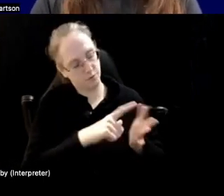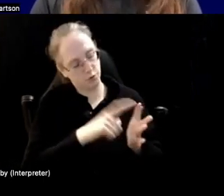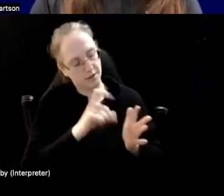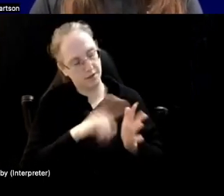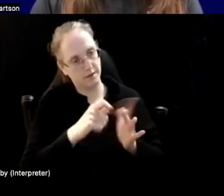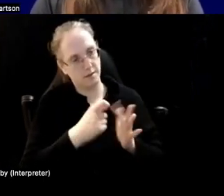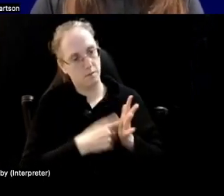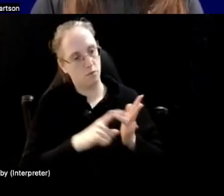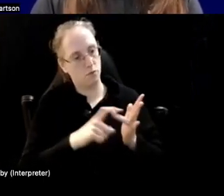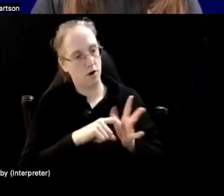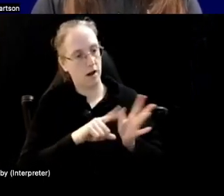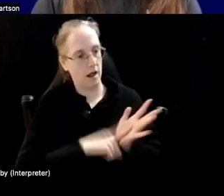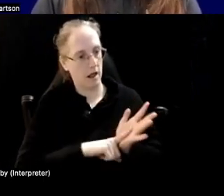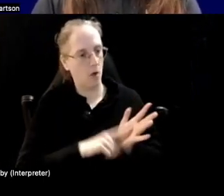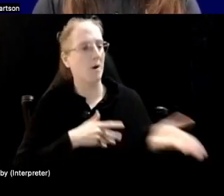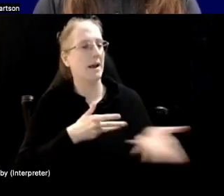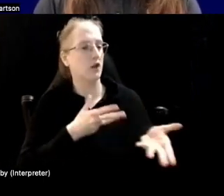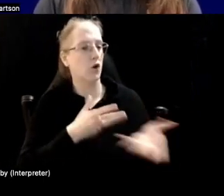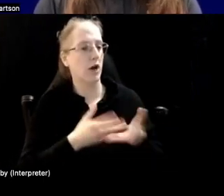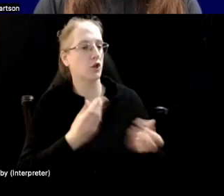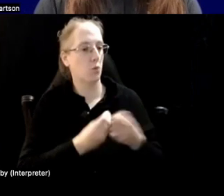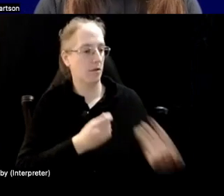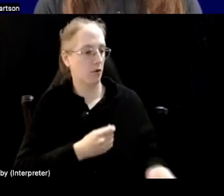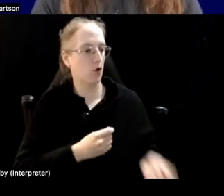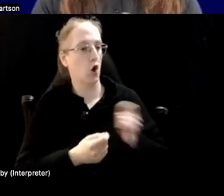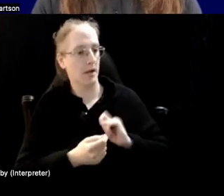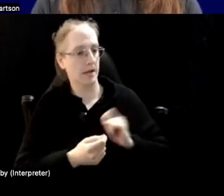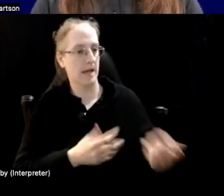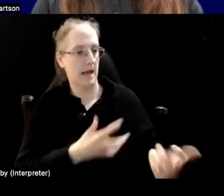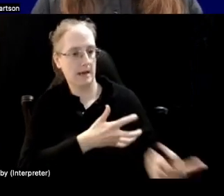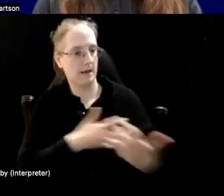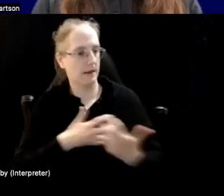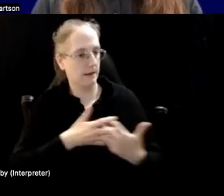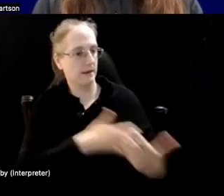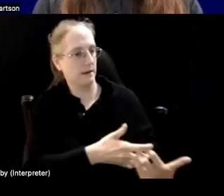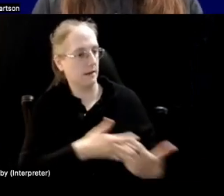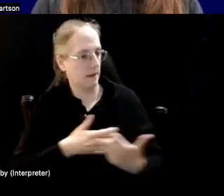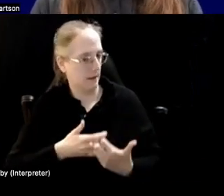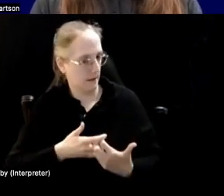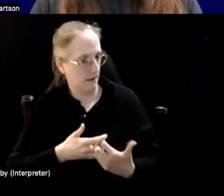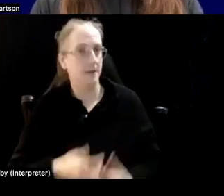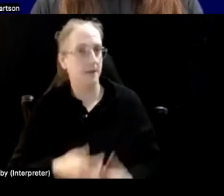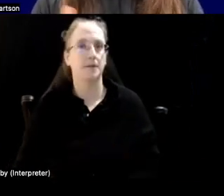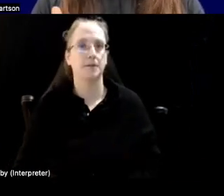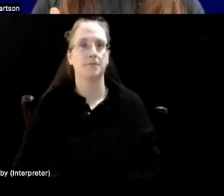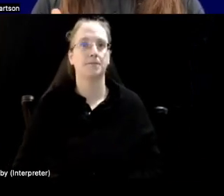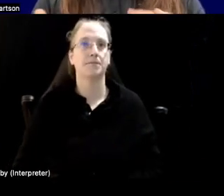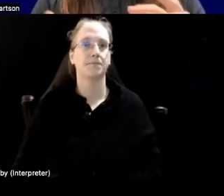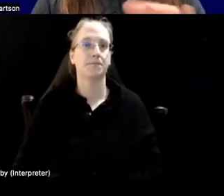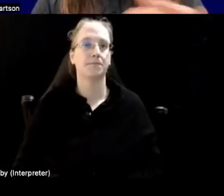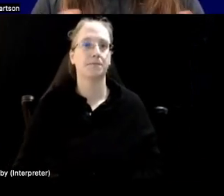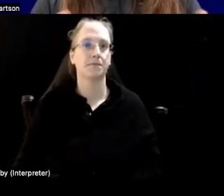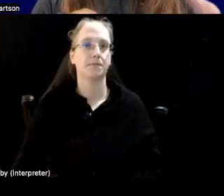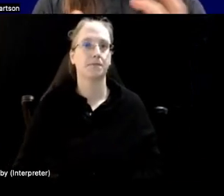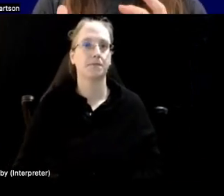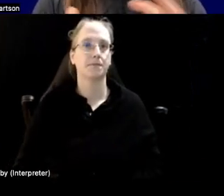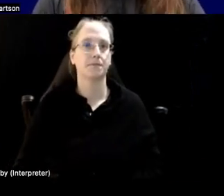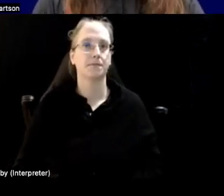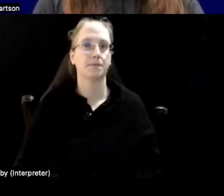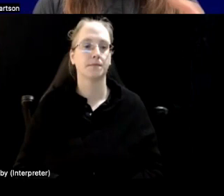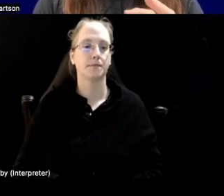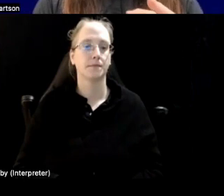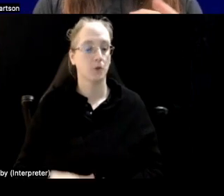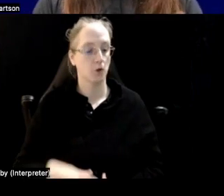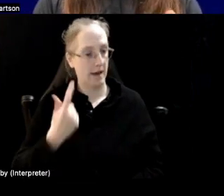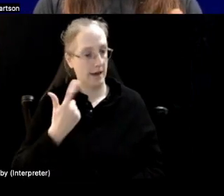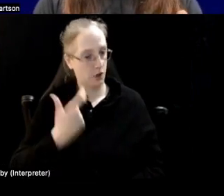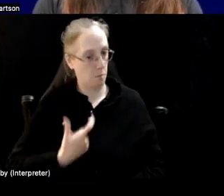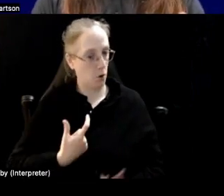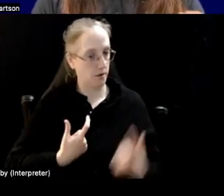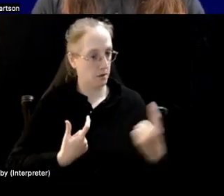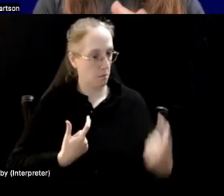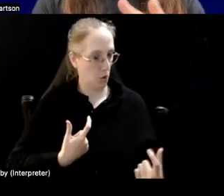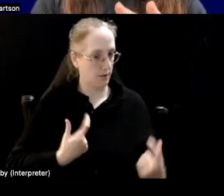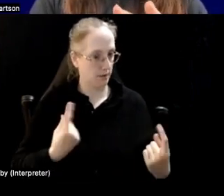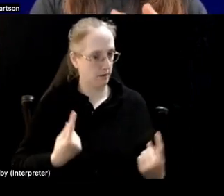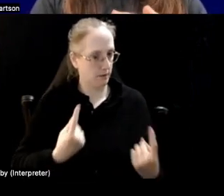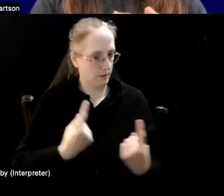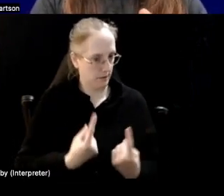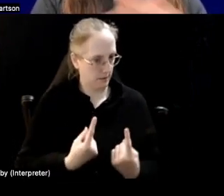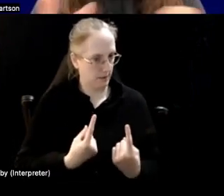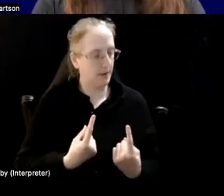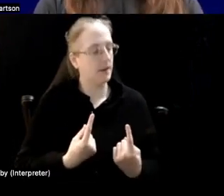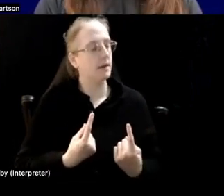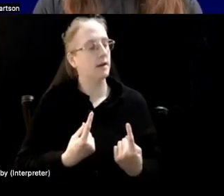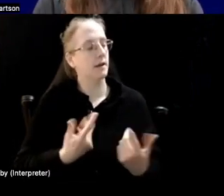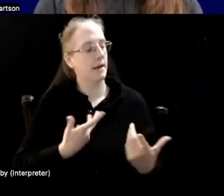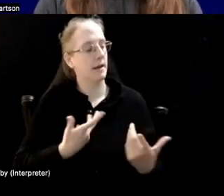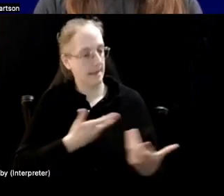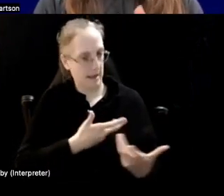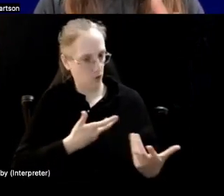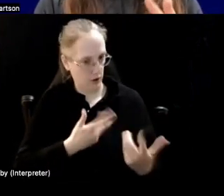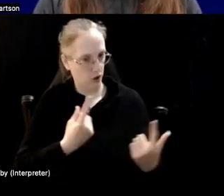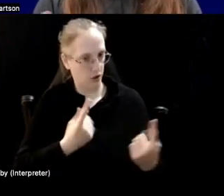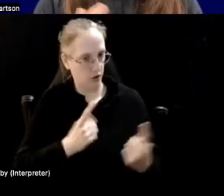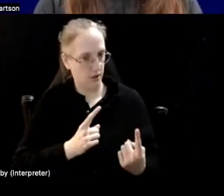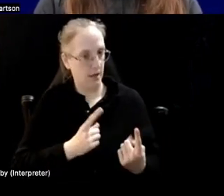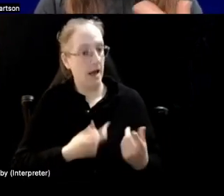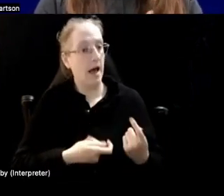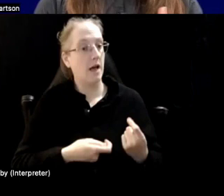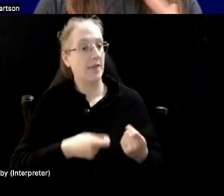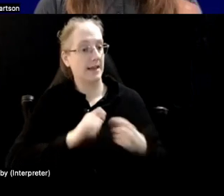reciprocity. Each of the people in the interaction takes on all the roles in this very fluid and